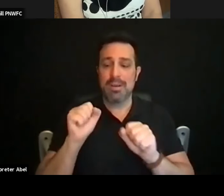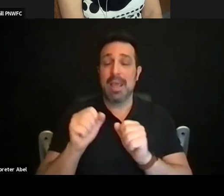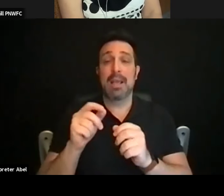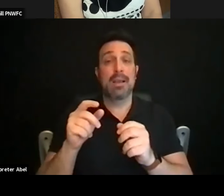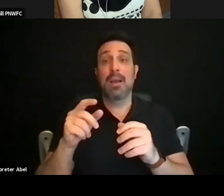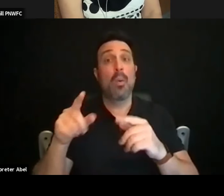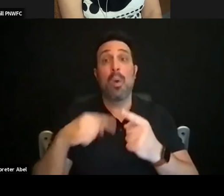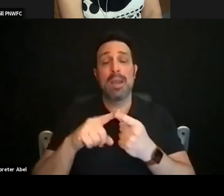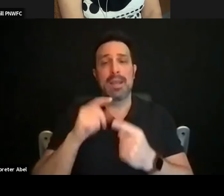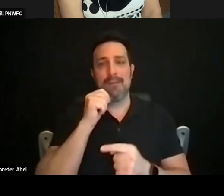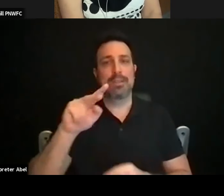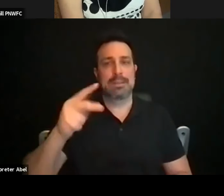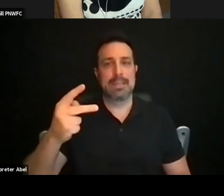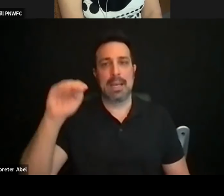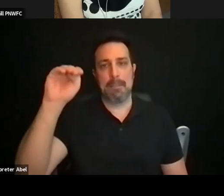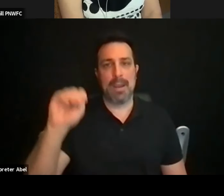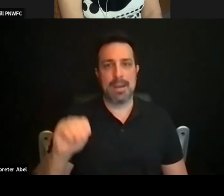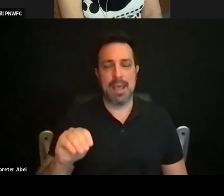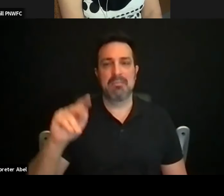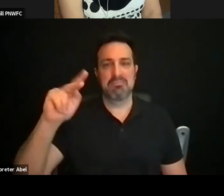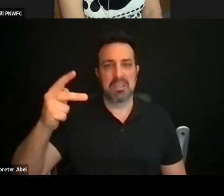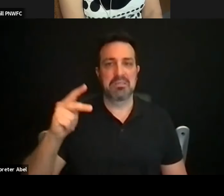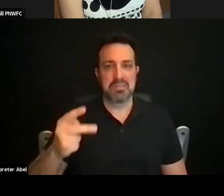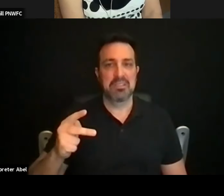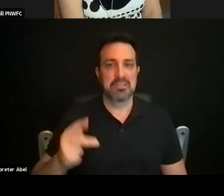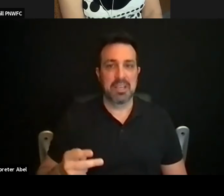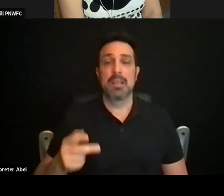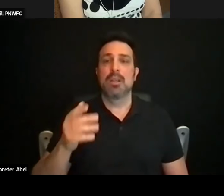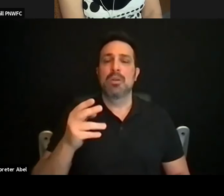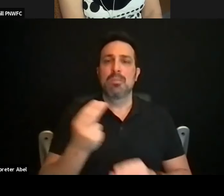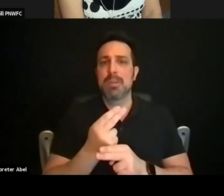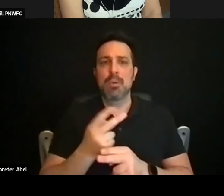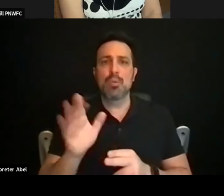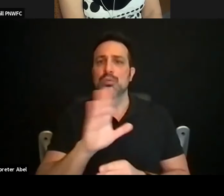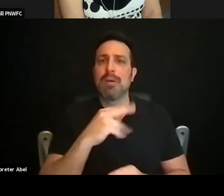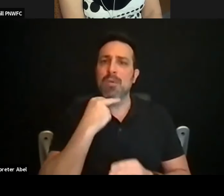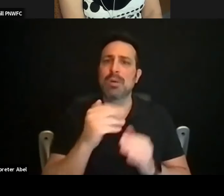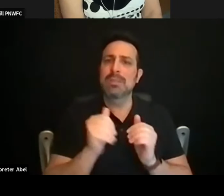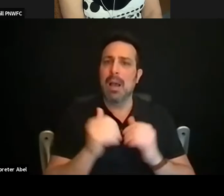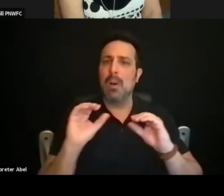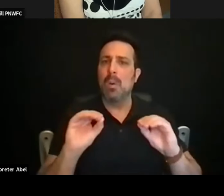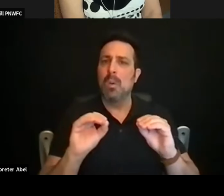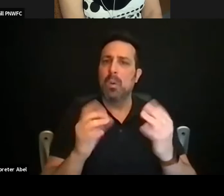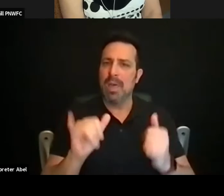possible. >> We're able to host advocacy nights and get people in the same room and that's going to